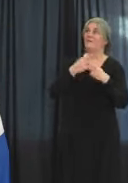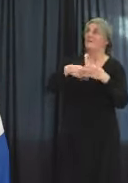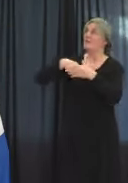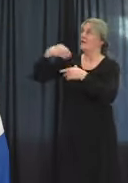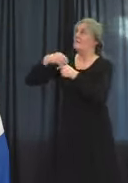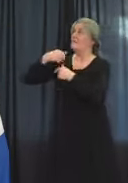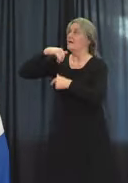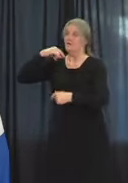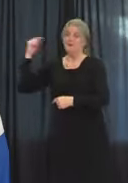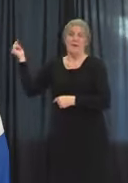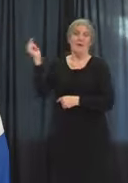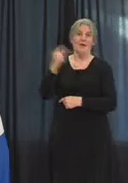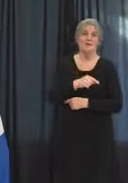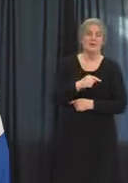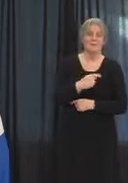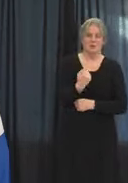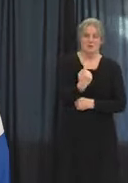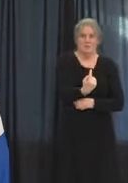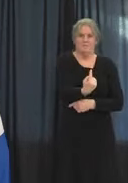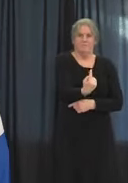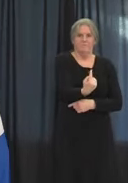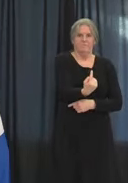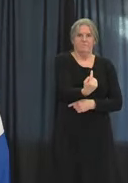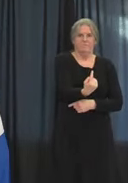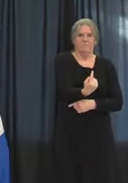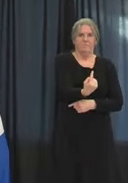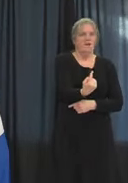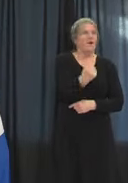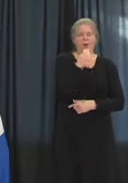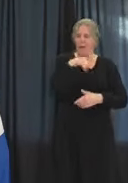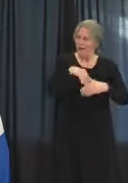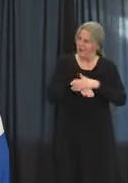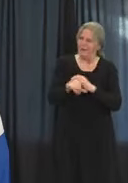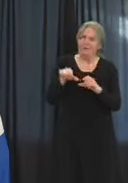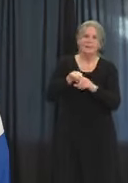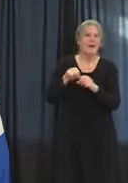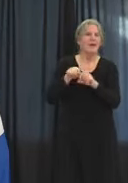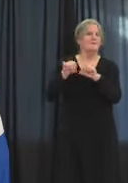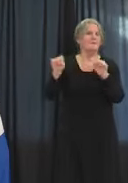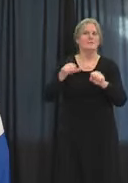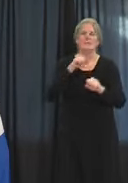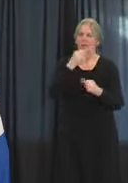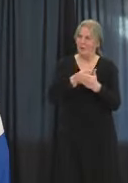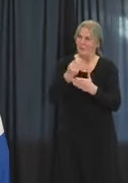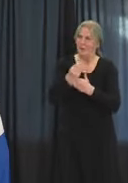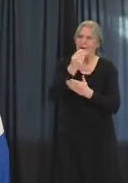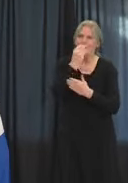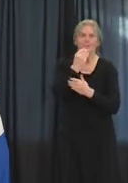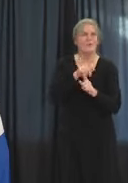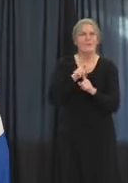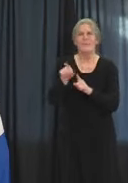here, having a place where you're by yourself. That is self isolating.